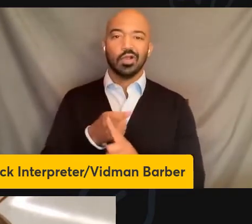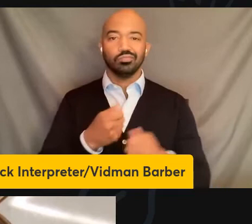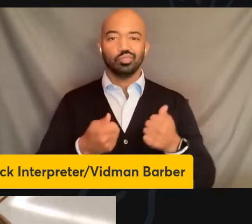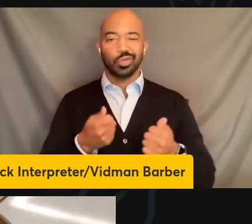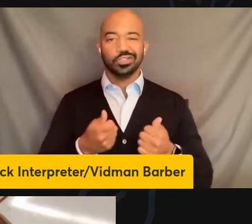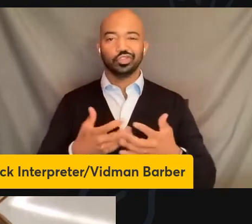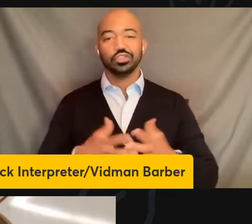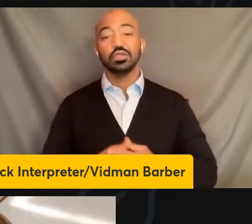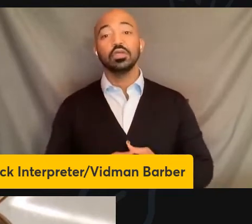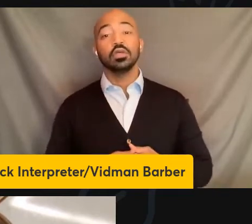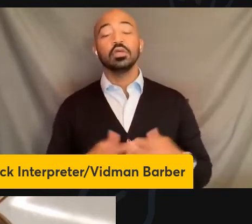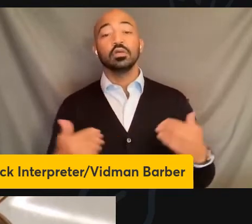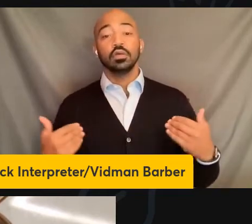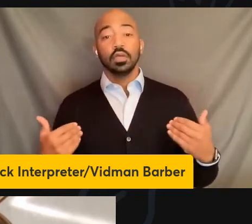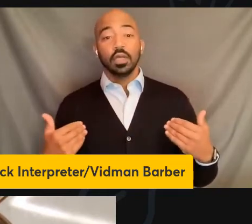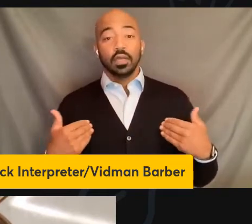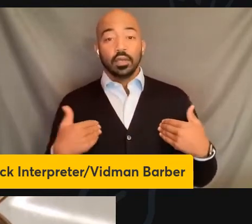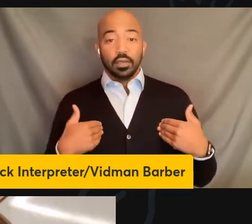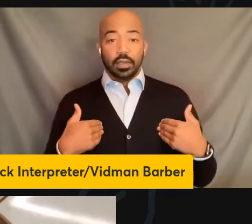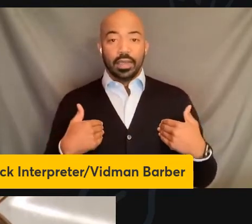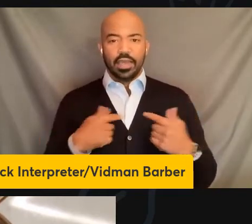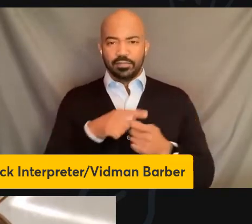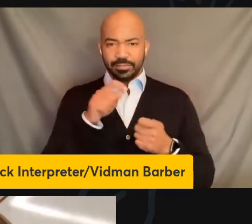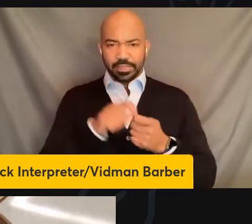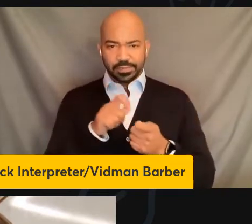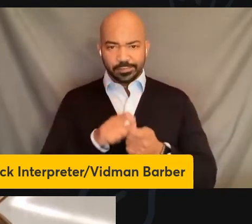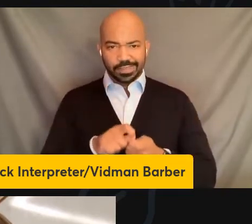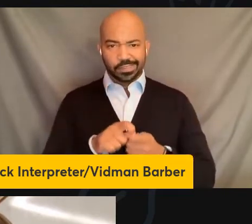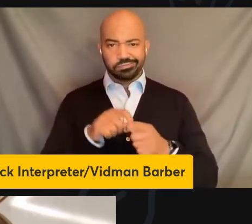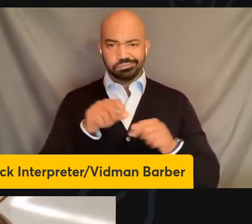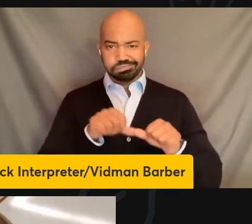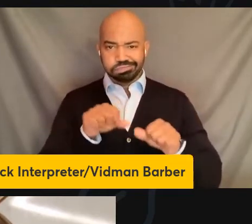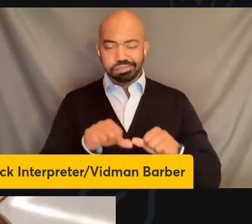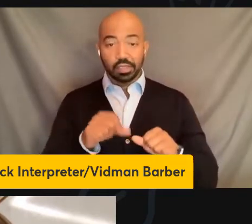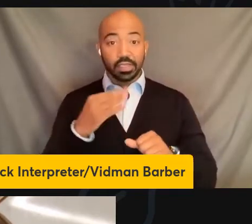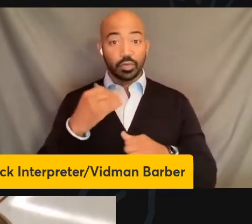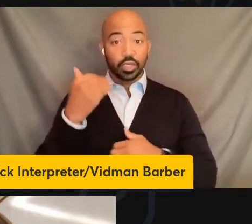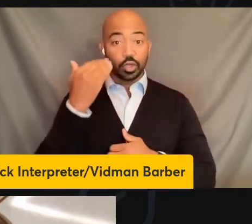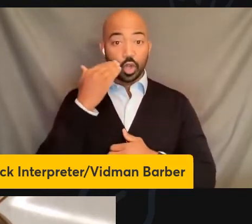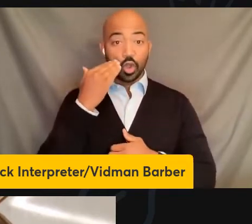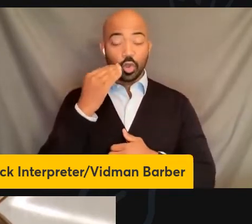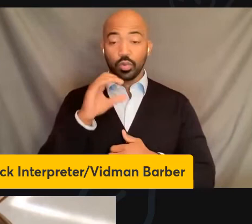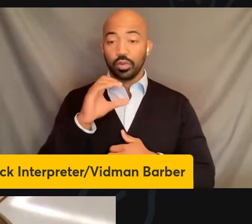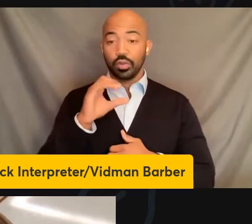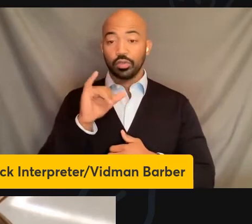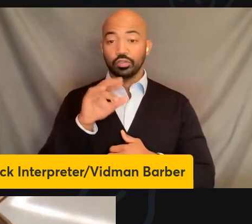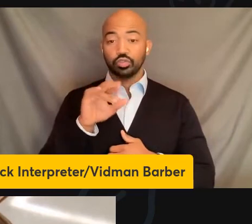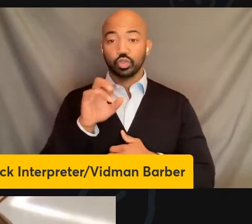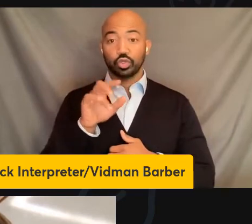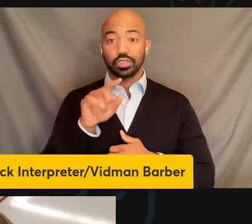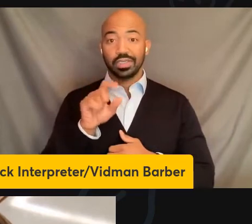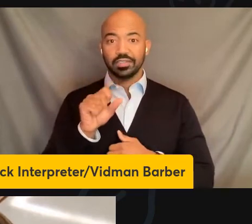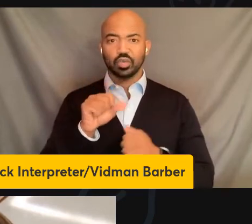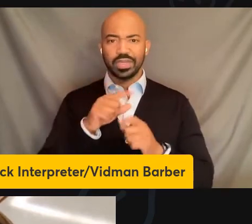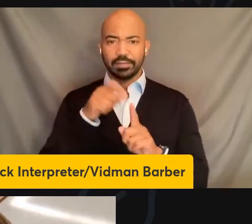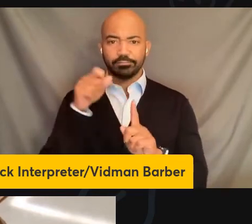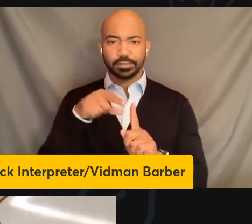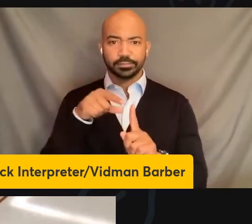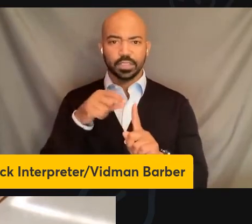potentially specific once we know the circus, then can target it specifically to determine which one goes bad first?